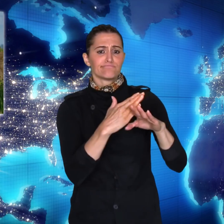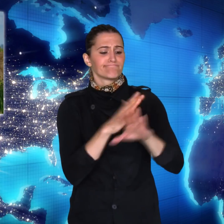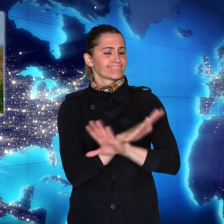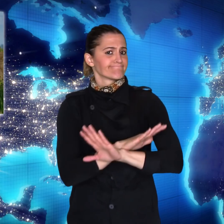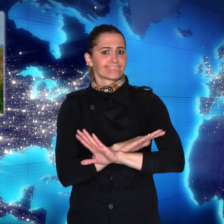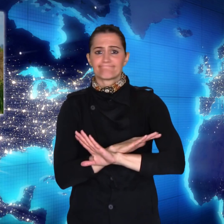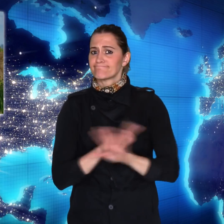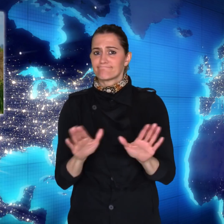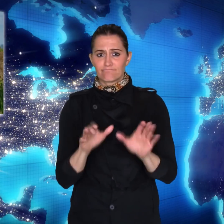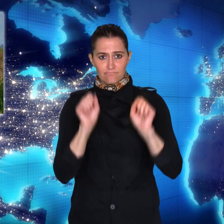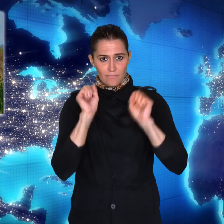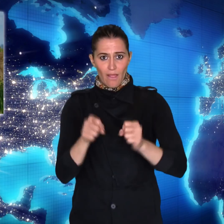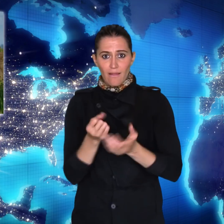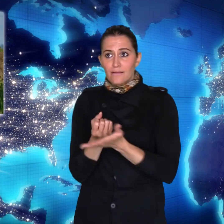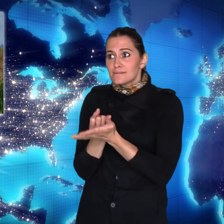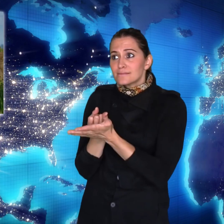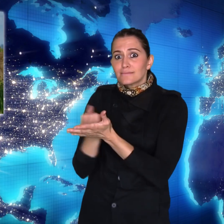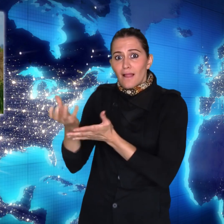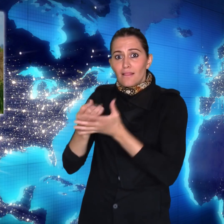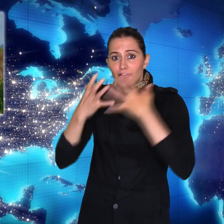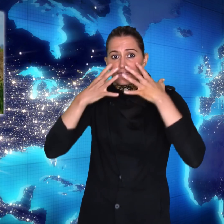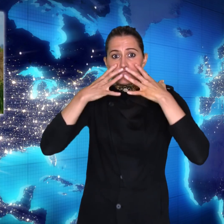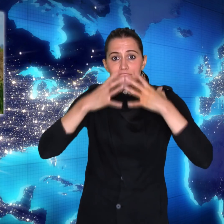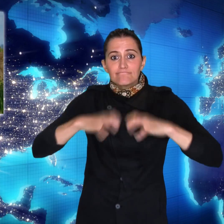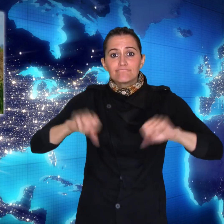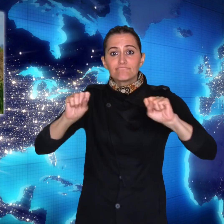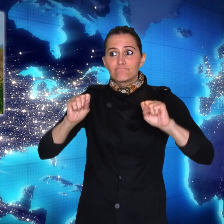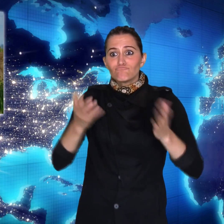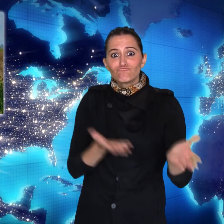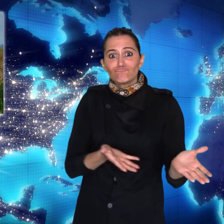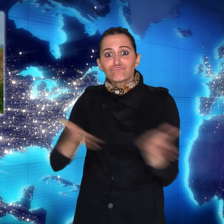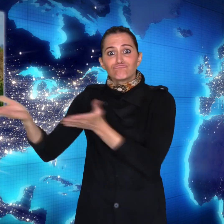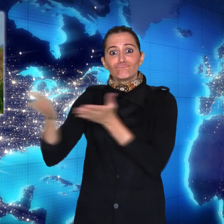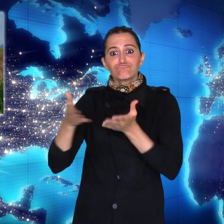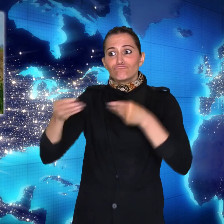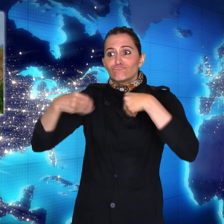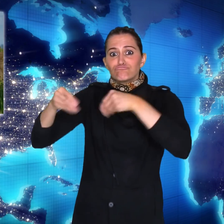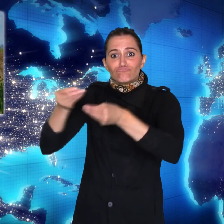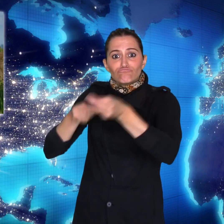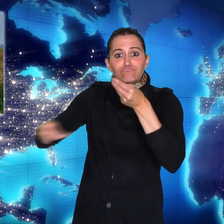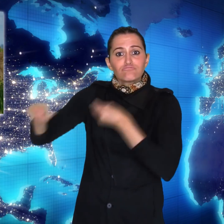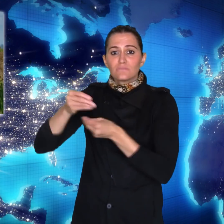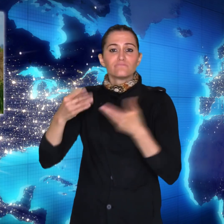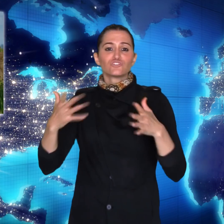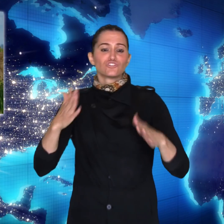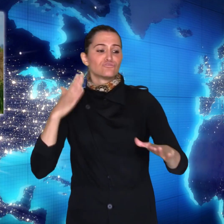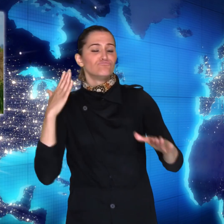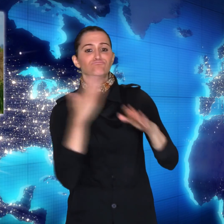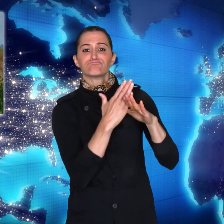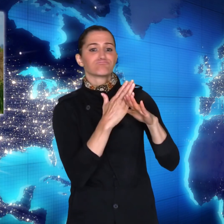2016, and Britain and China will